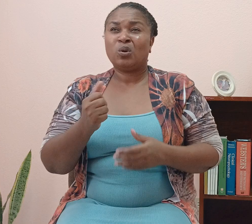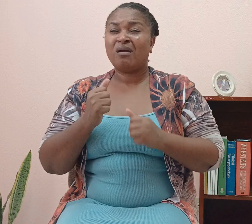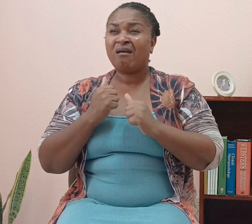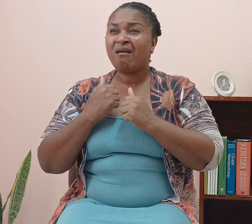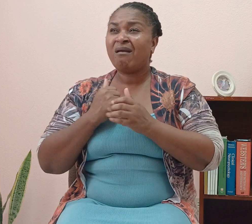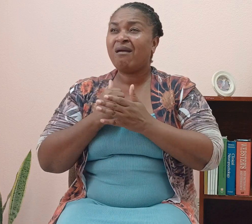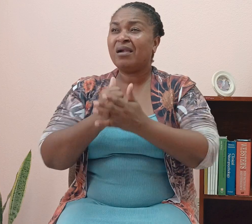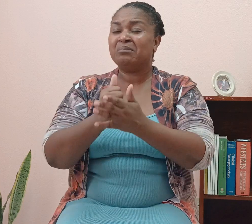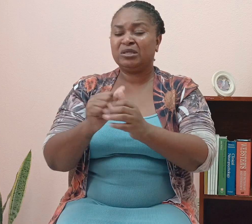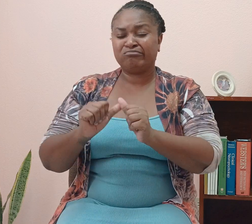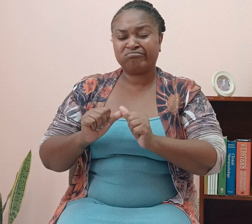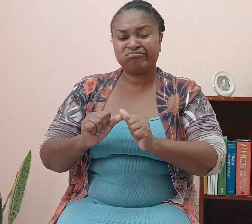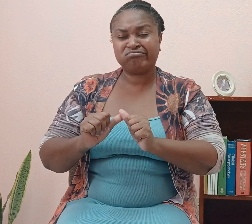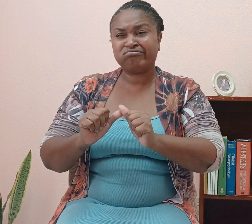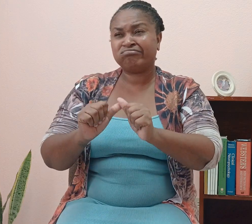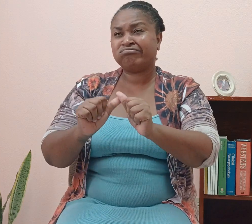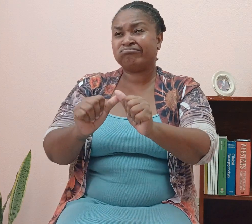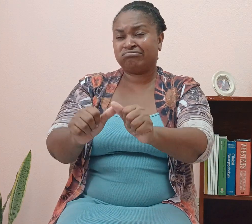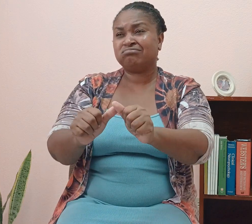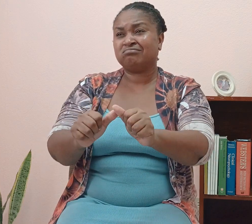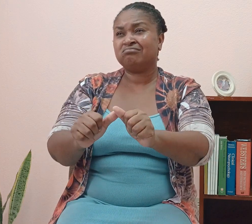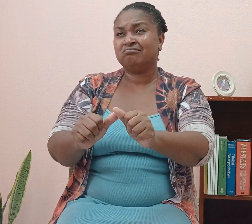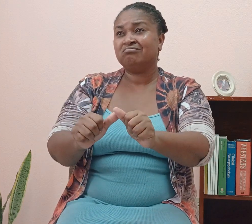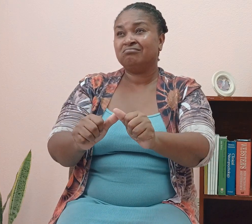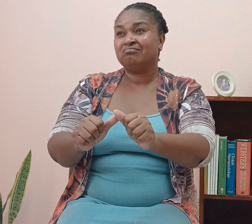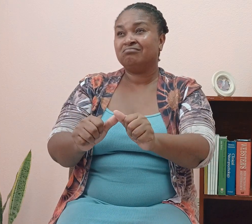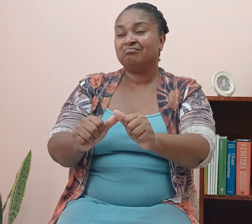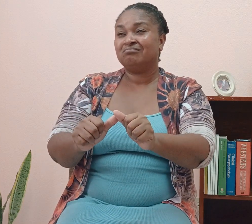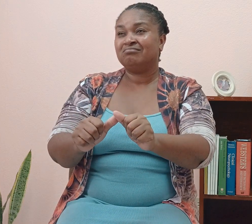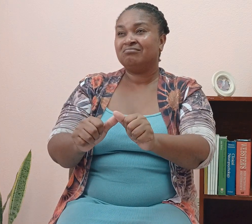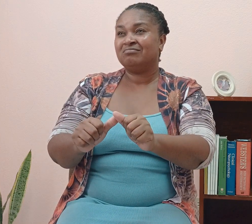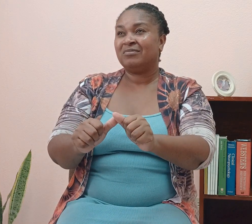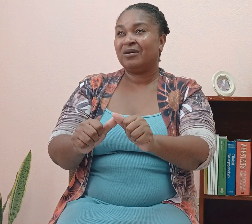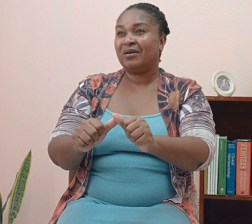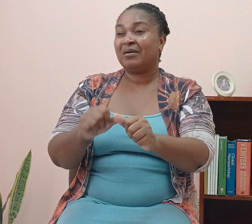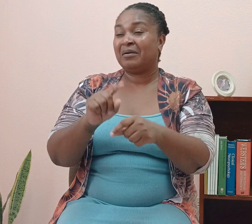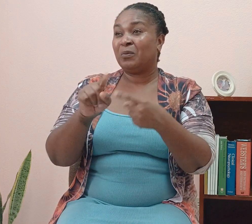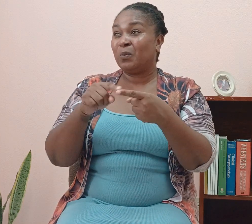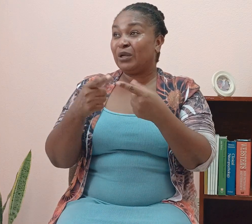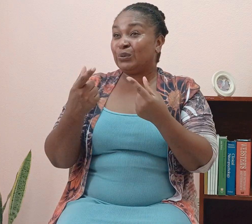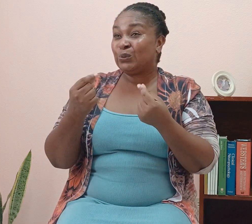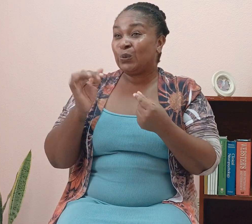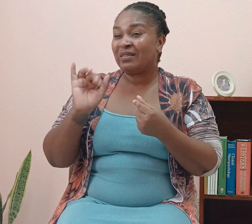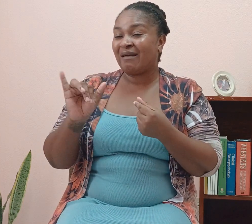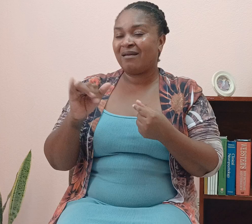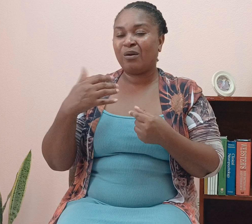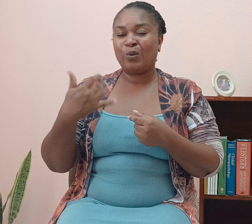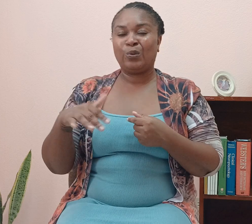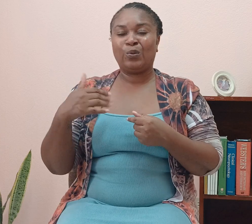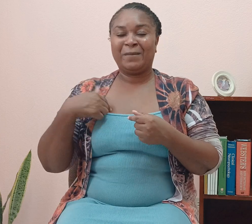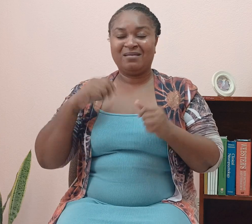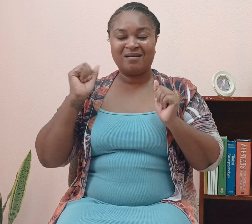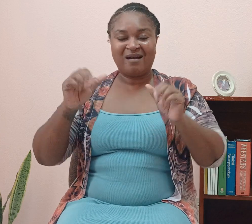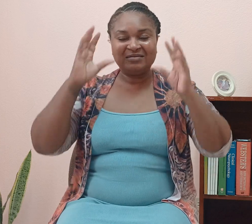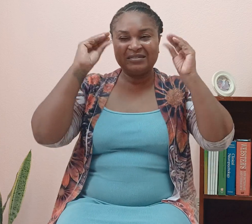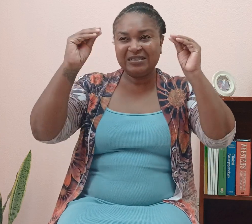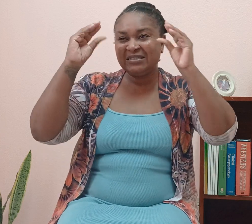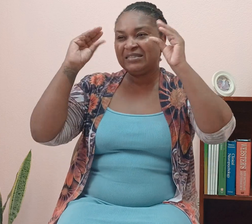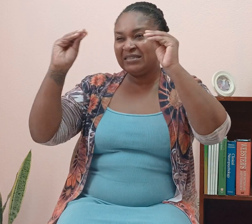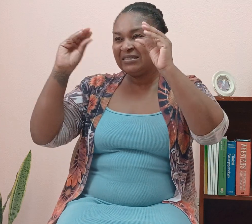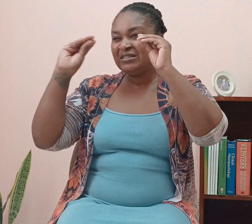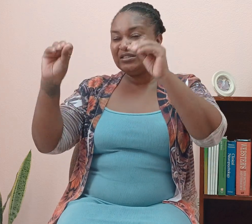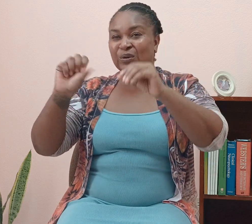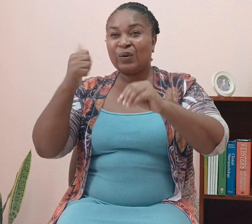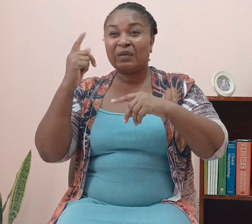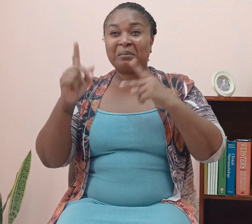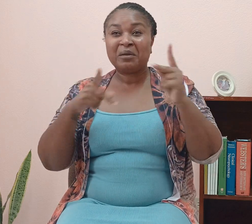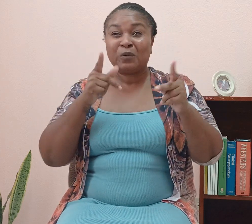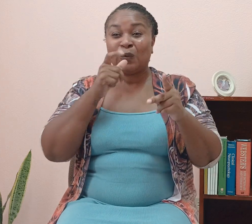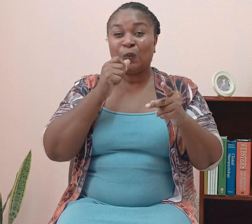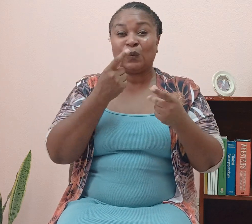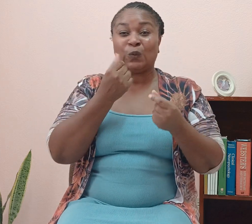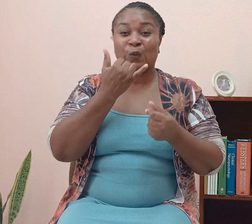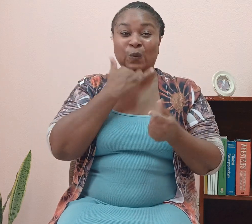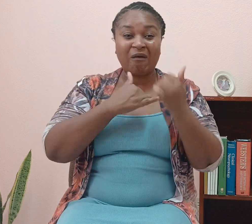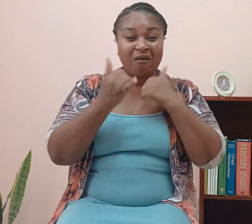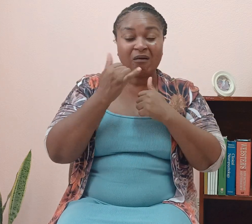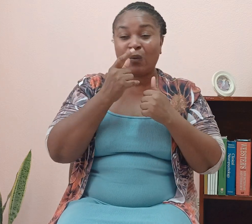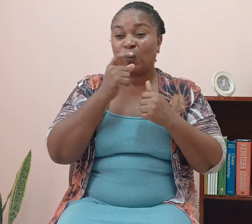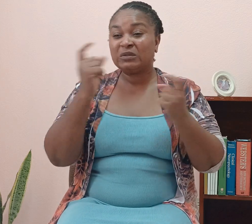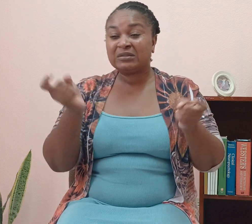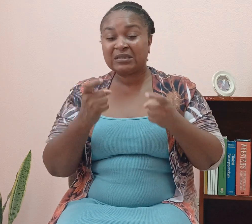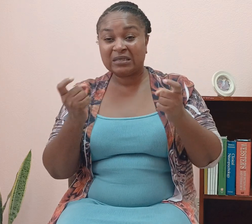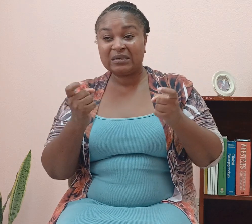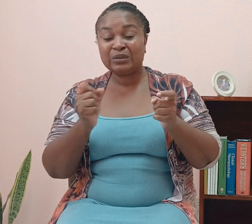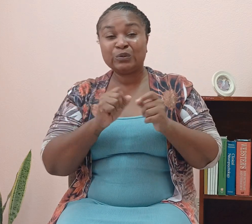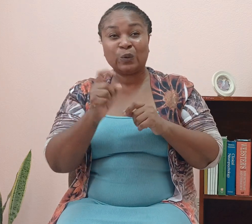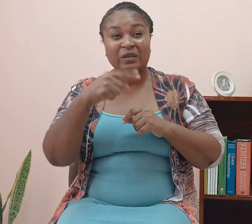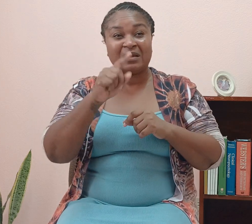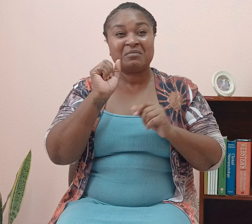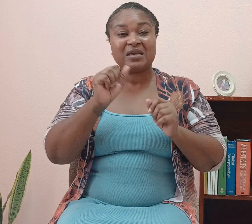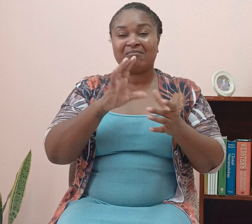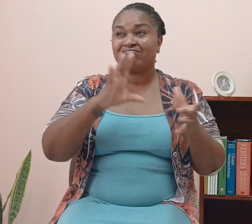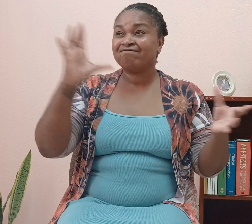13 Then I will teach transgressors your ways, so that sinners will turn back to you.